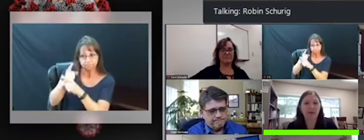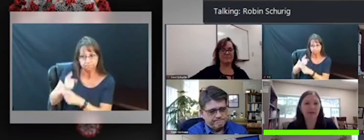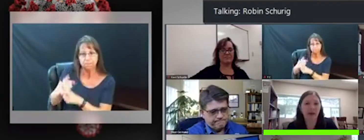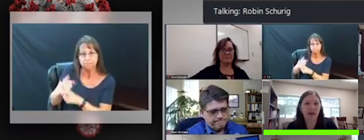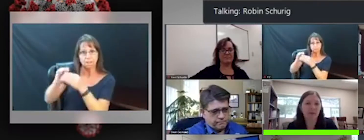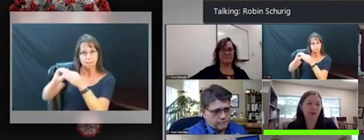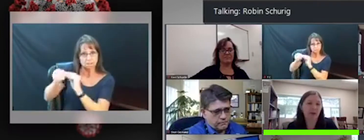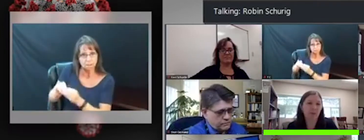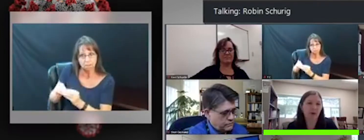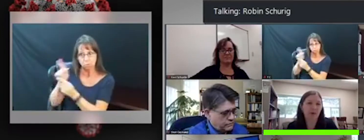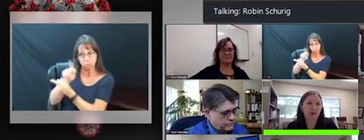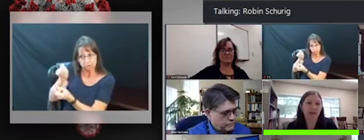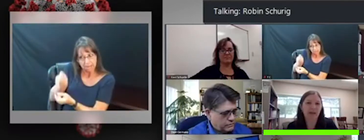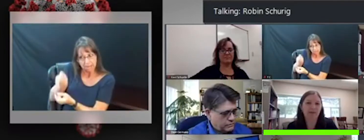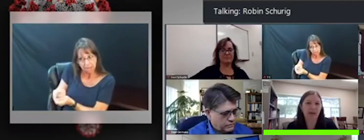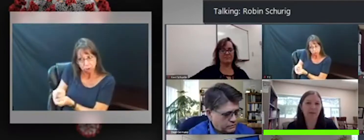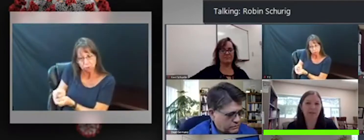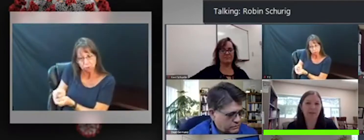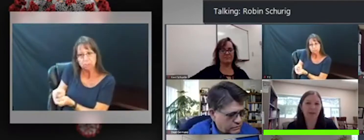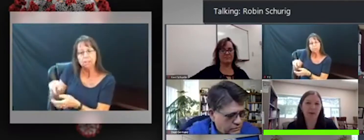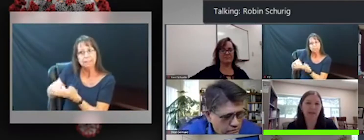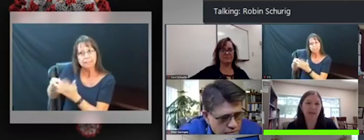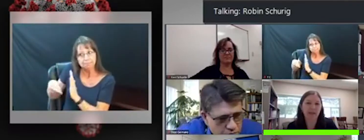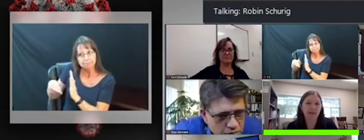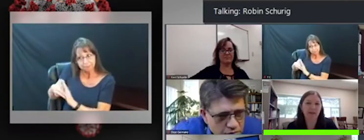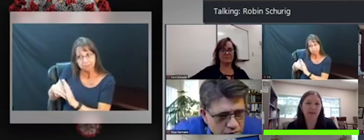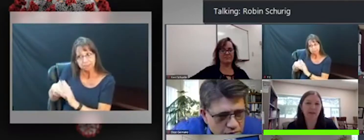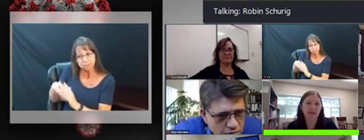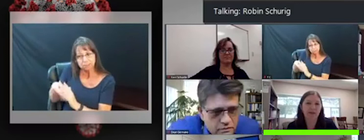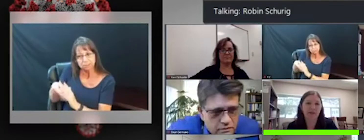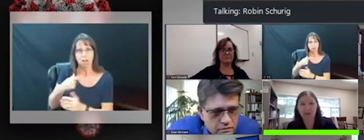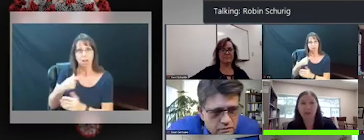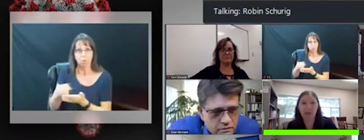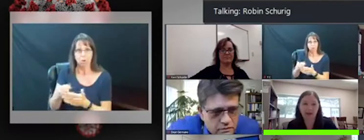Because of that we're already kind of able to see what the data for next week is going to look like,